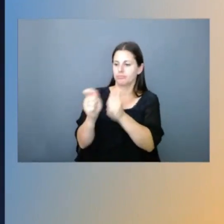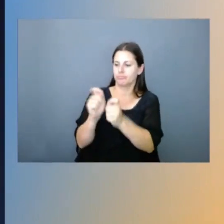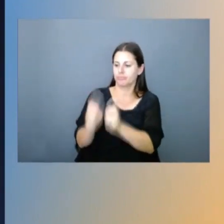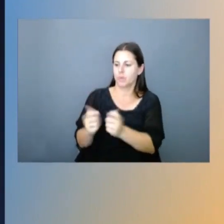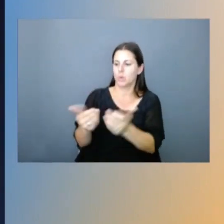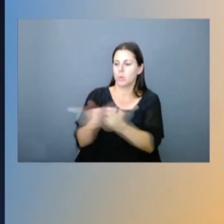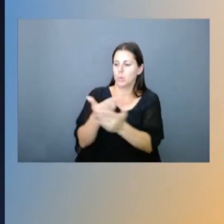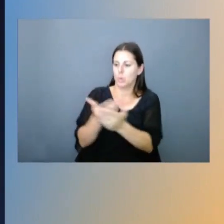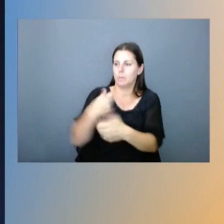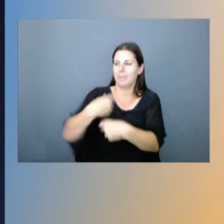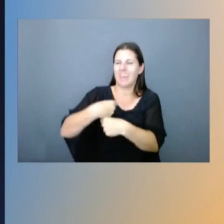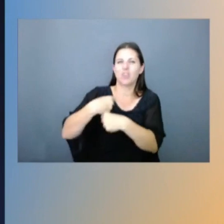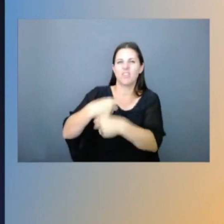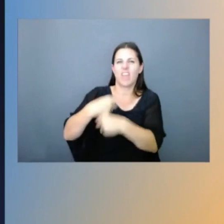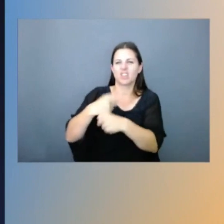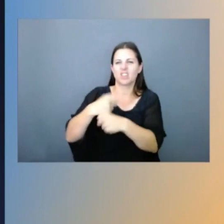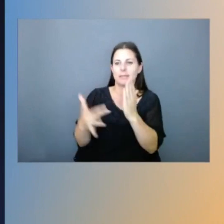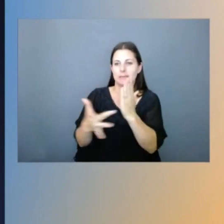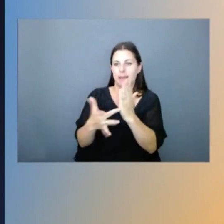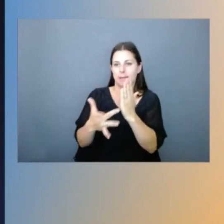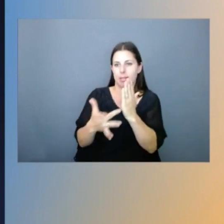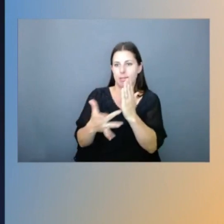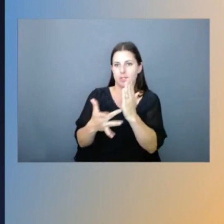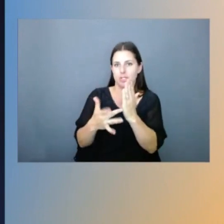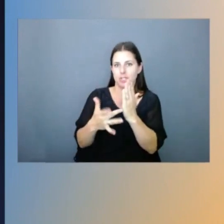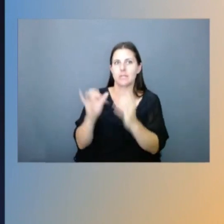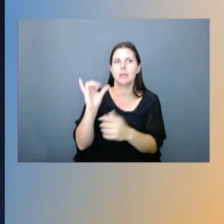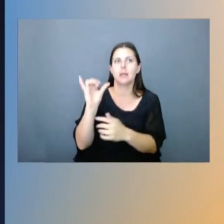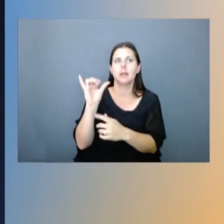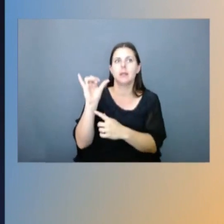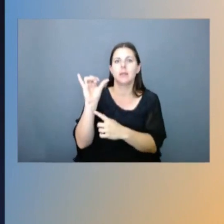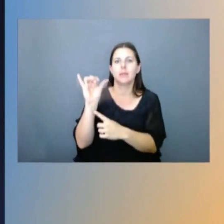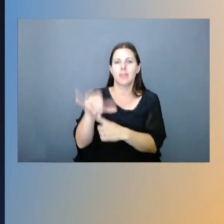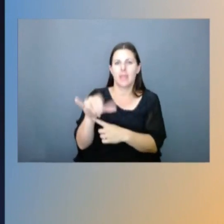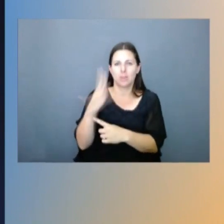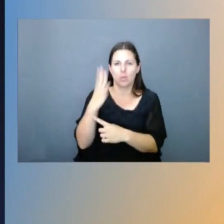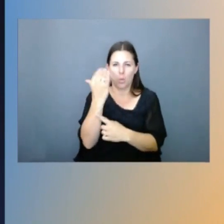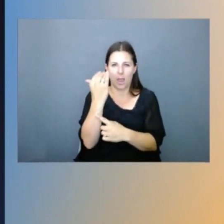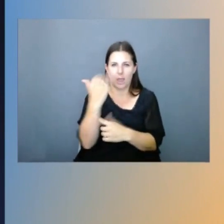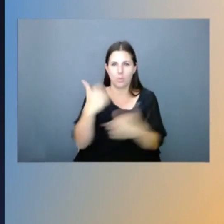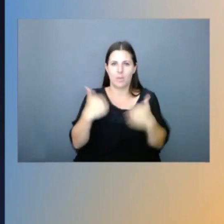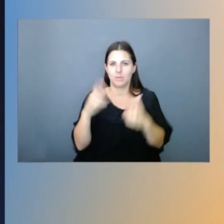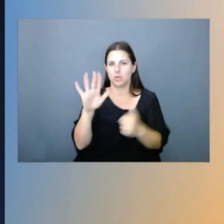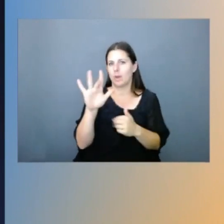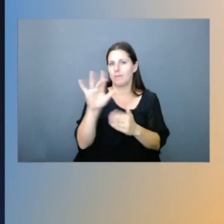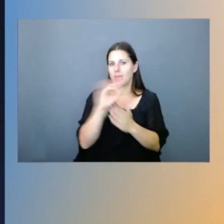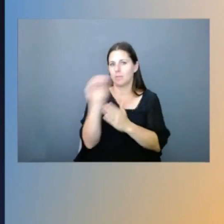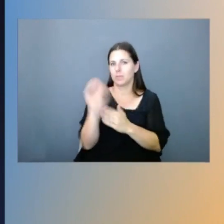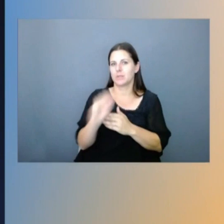and that's part of what is giving us that 25% general purpose kind of performance,